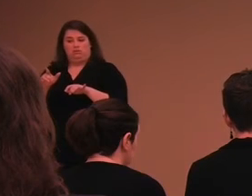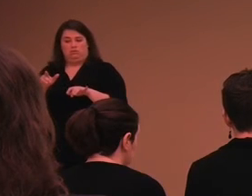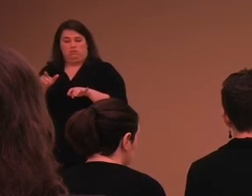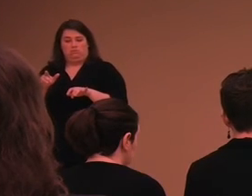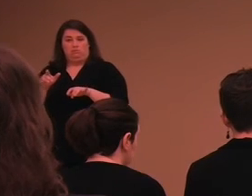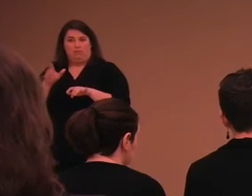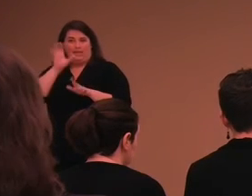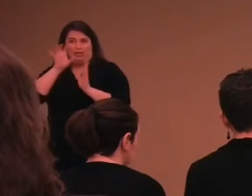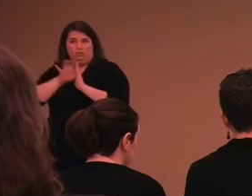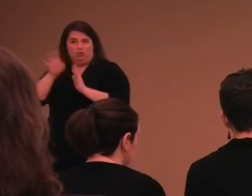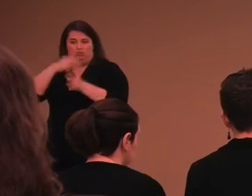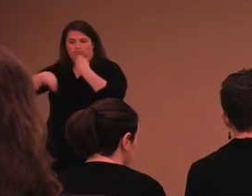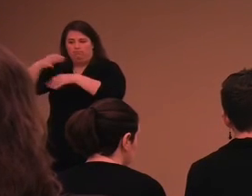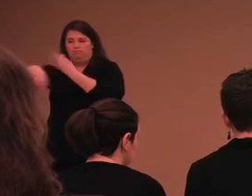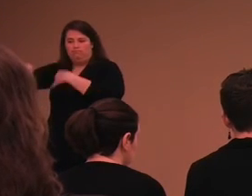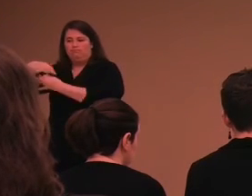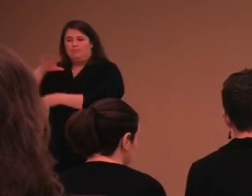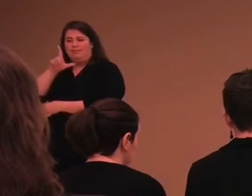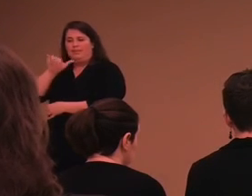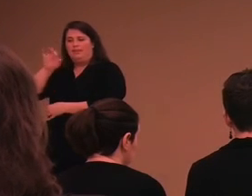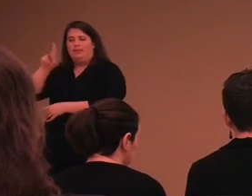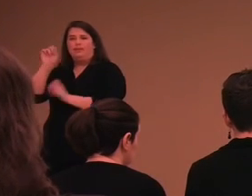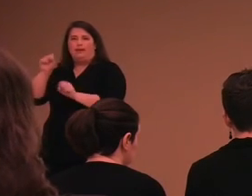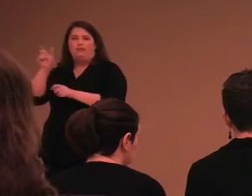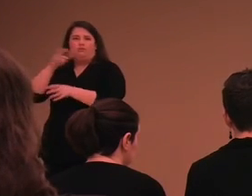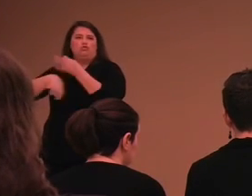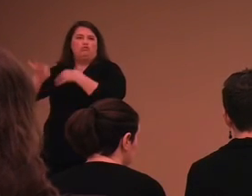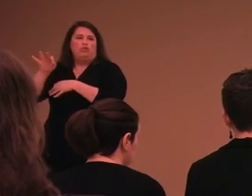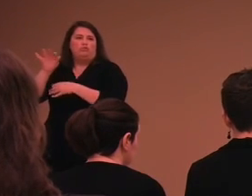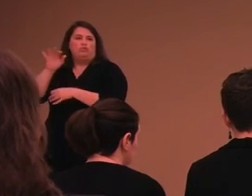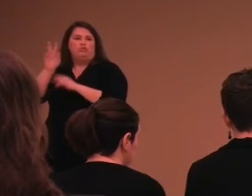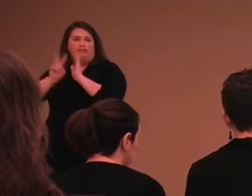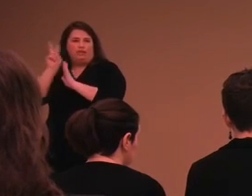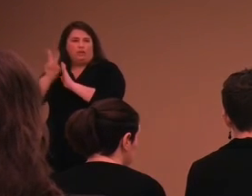but then the link that is attached to would change and so they would link up to that new information and the